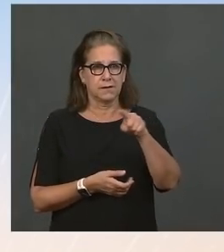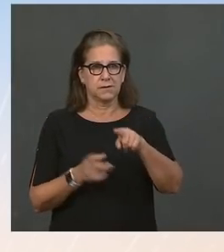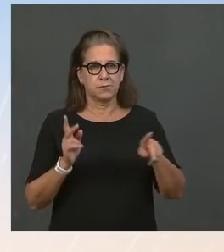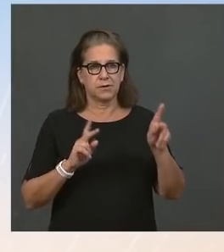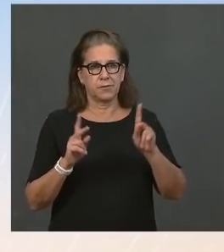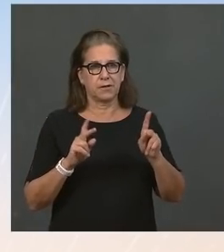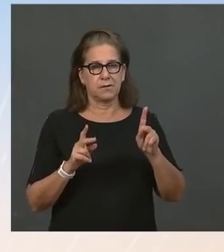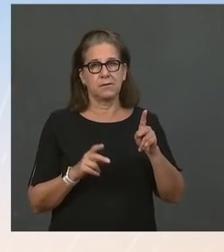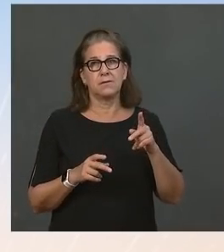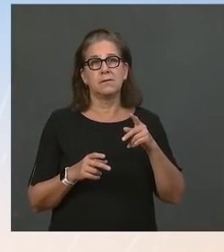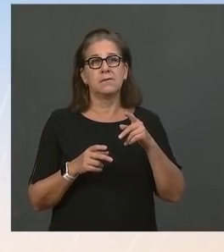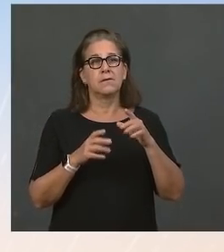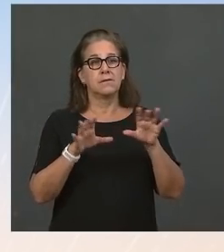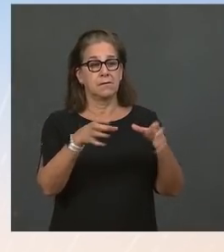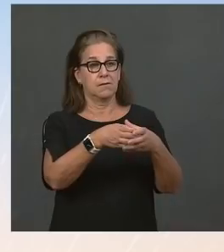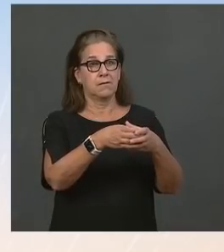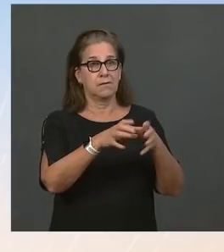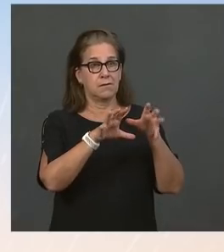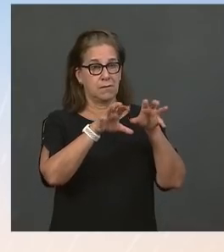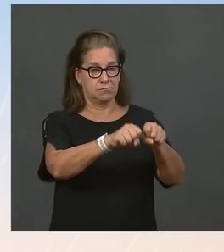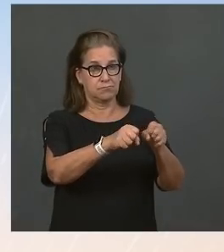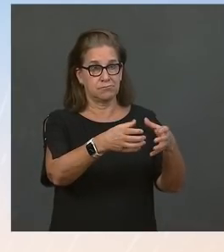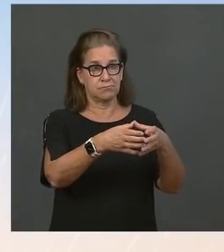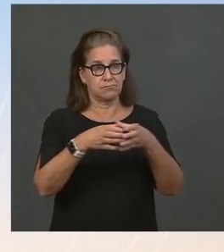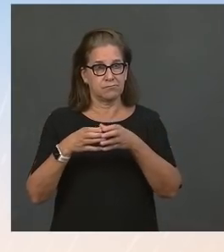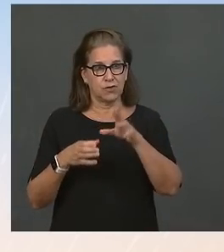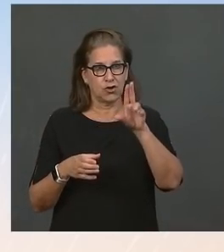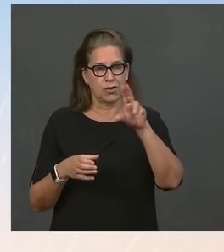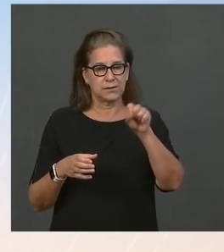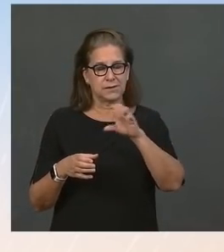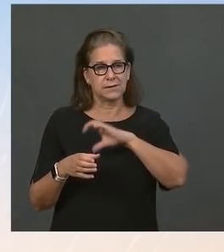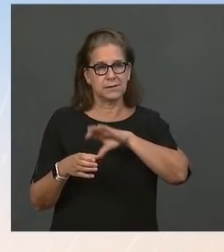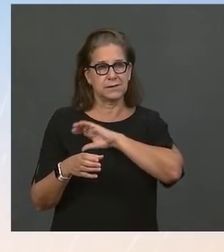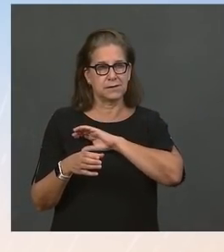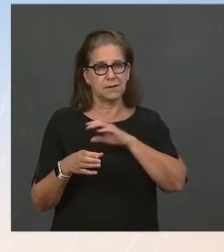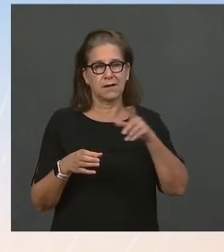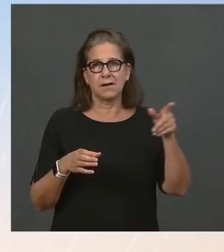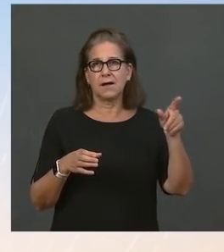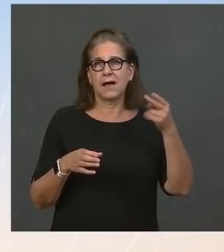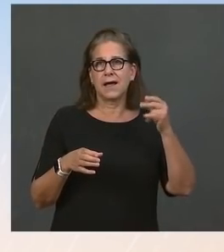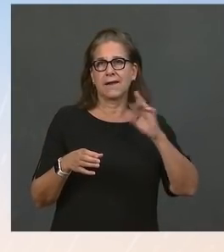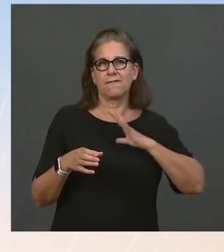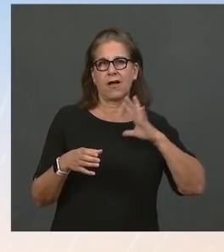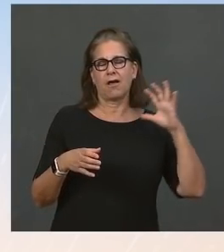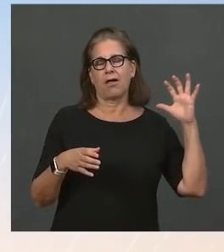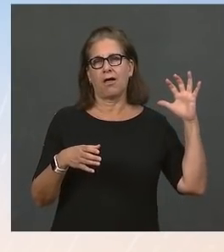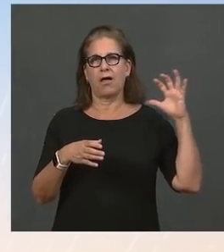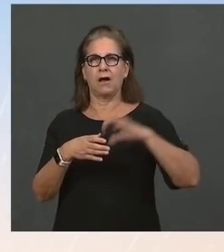Ms. Psaki: -- who were targeted. It's -- so we're working to bring them home. Obviously, the Department of Homeland Security and State